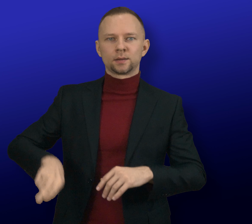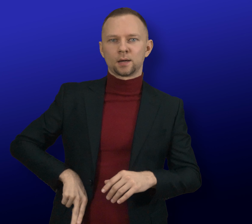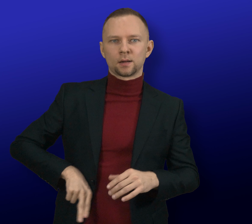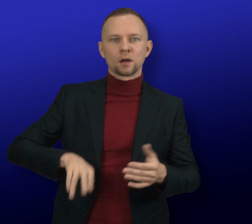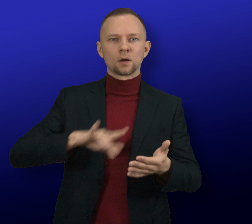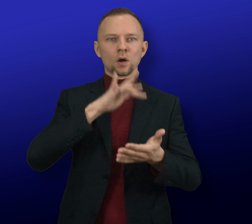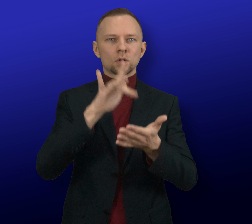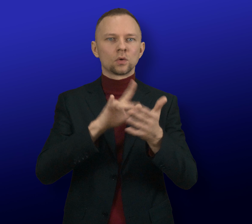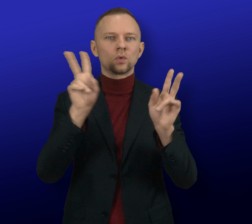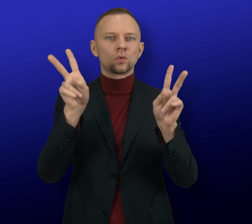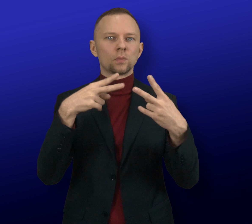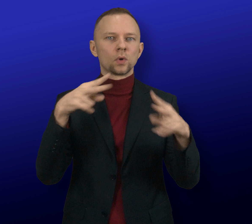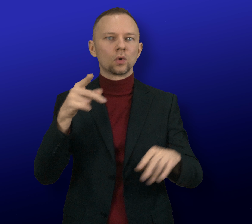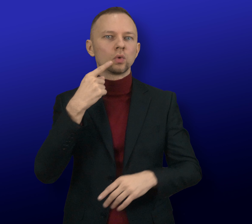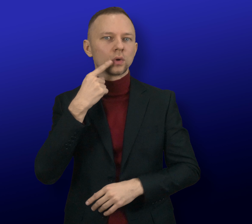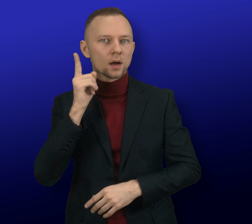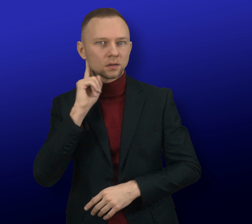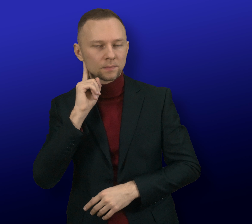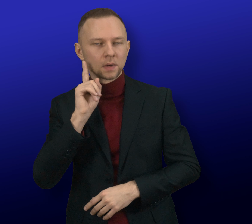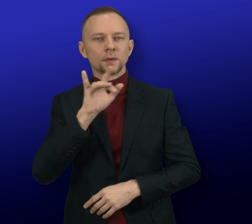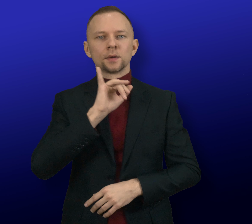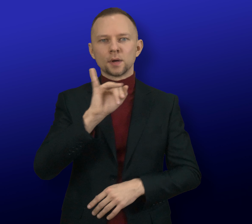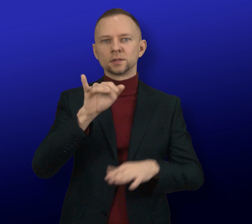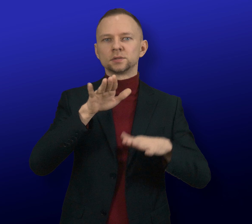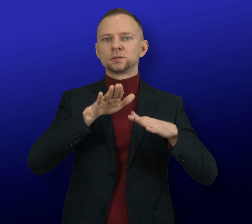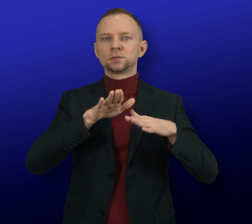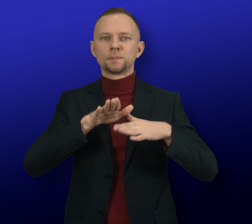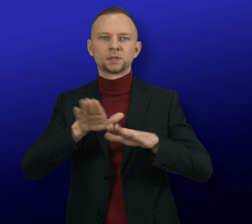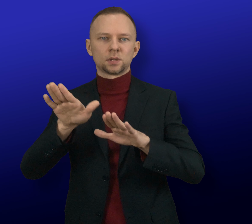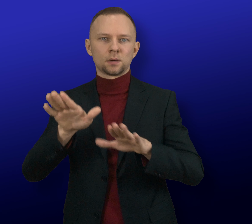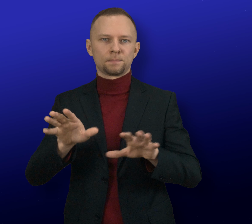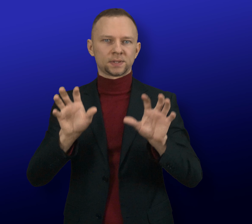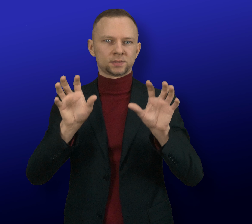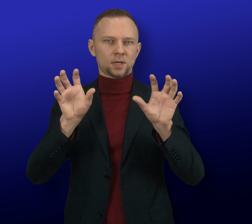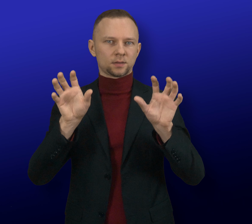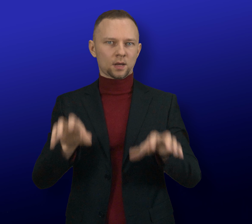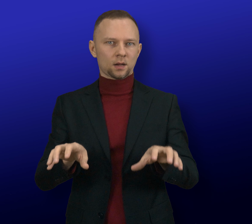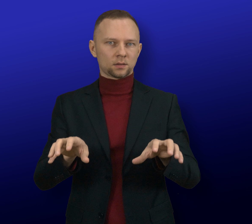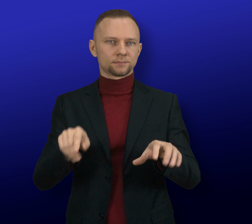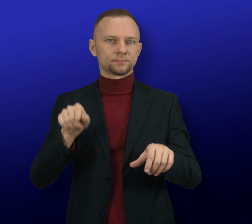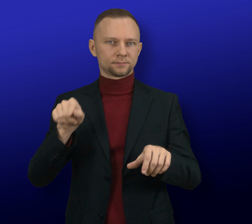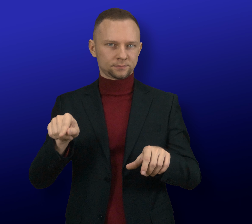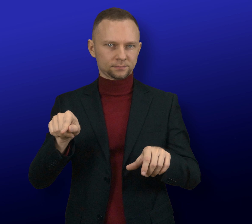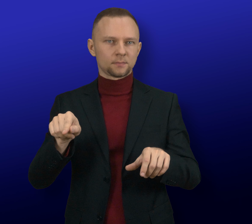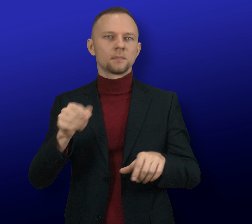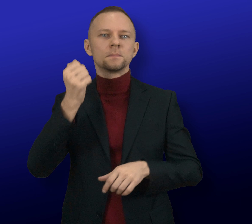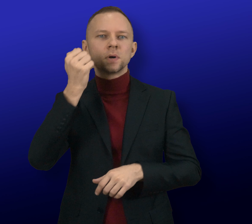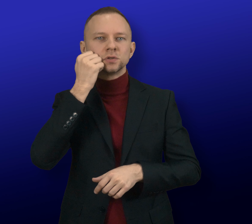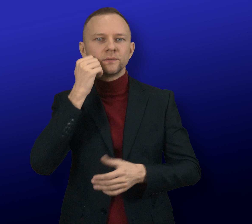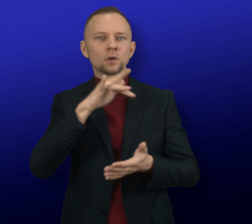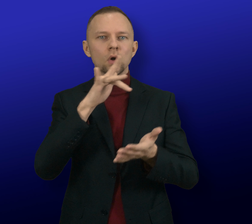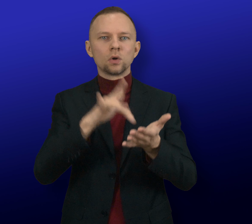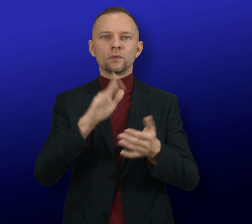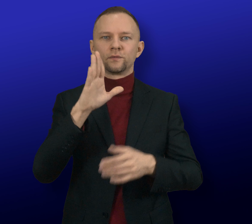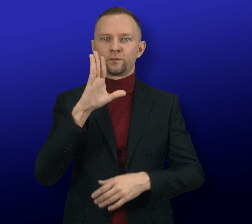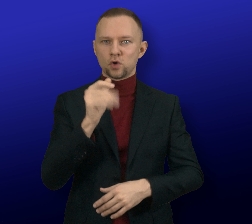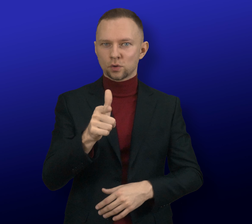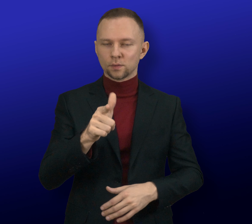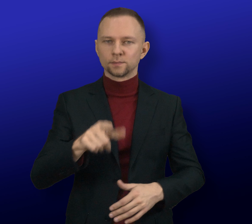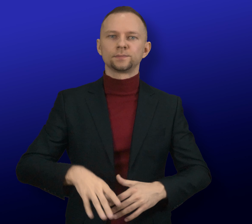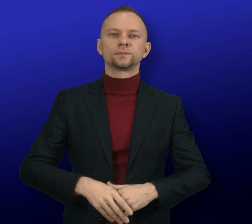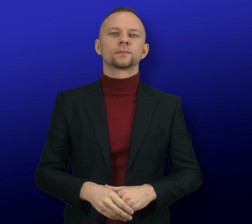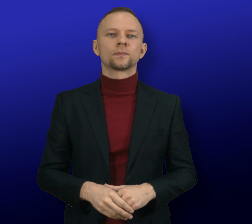deputy director of the city club of the deaf and dumb and deputy chairman of the Moscow City Vog.